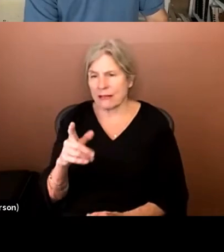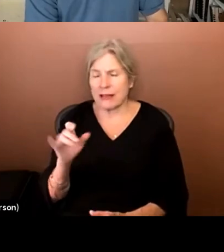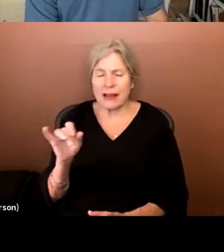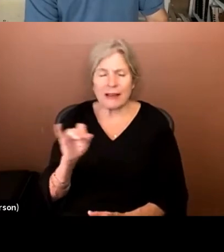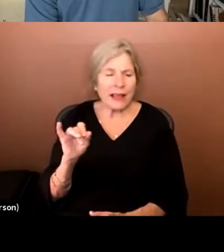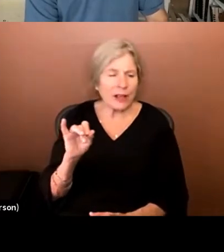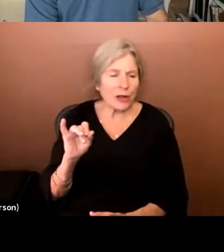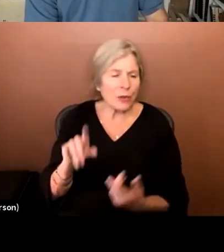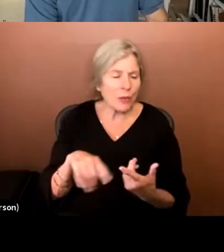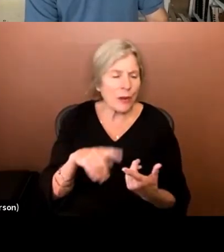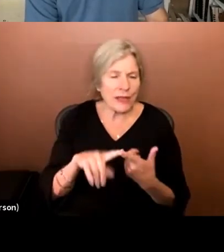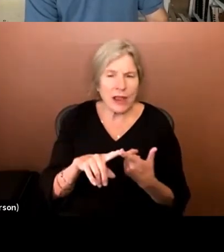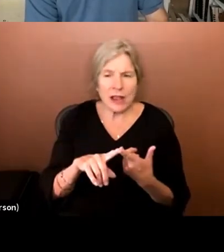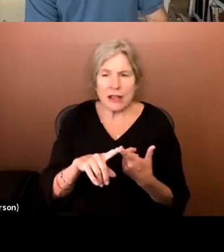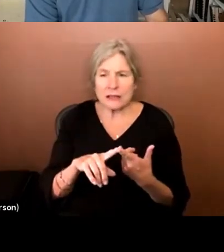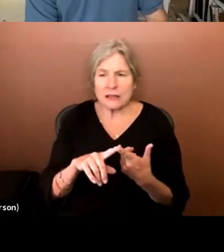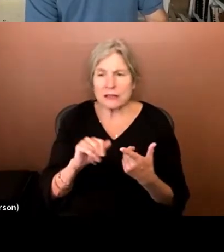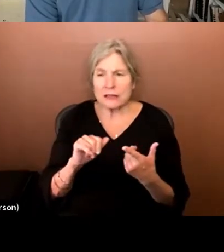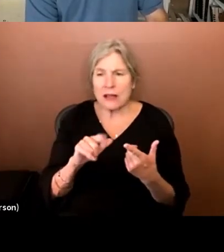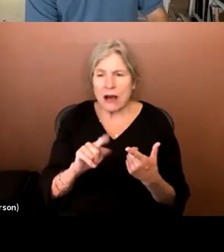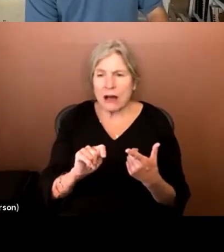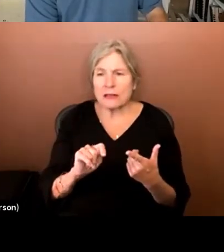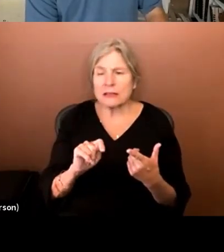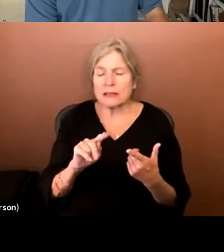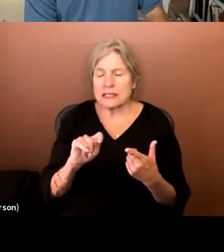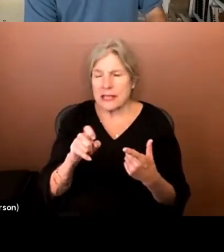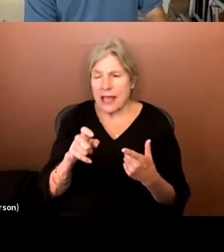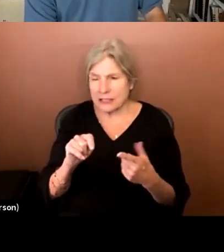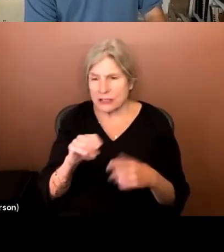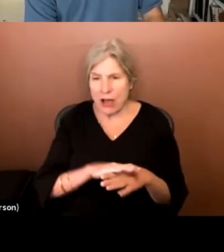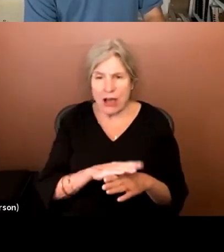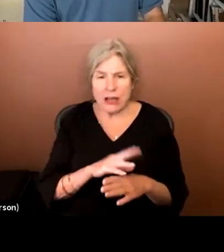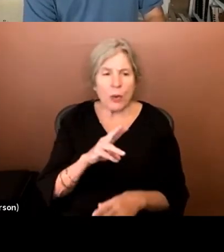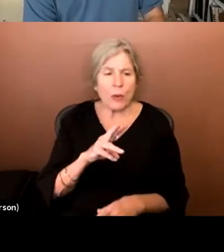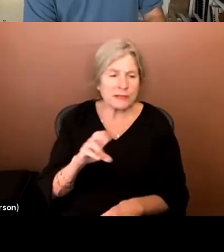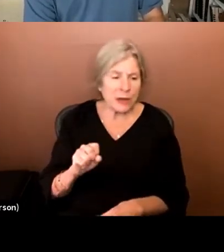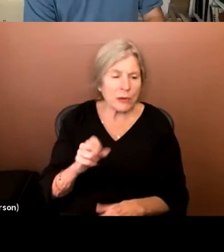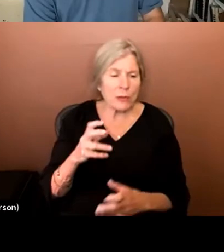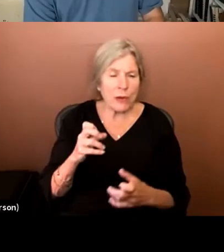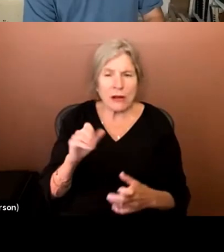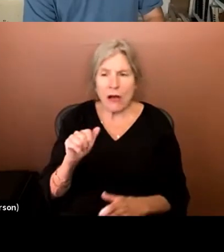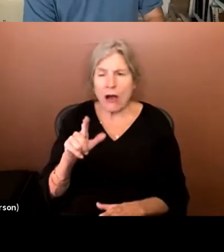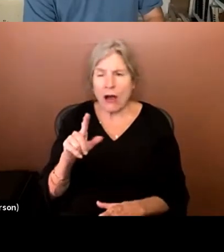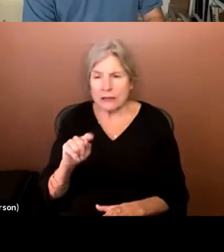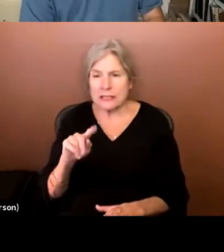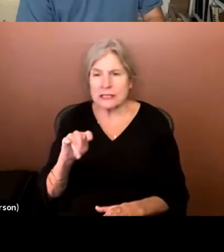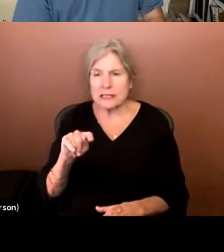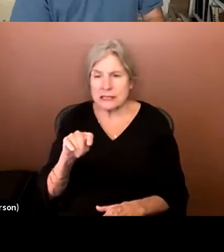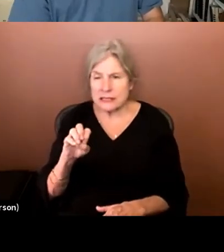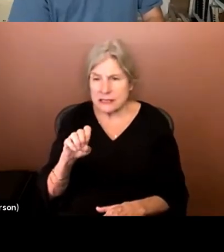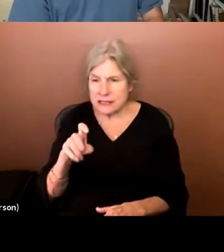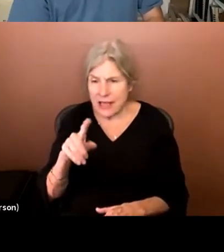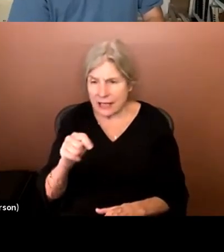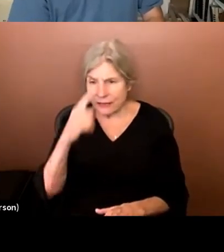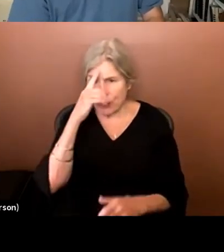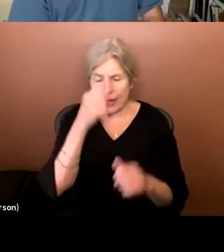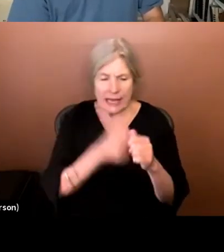when there is Alt text on web sites we want to create Alt text for each panel